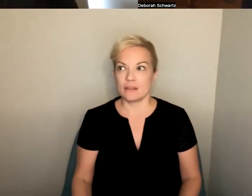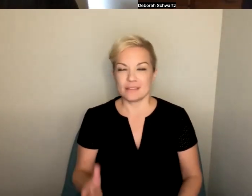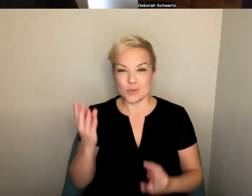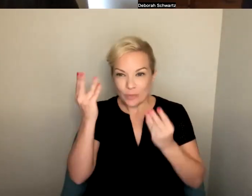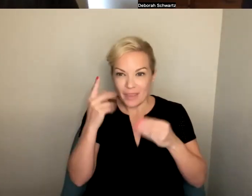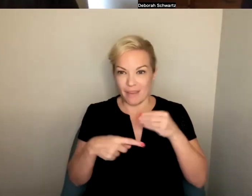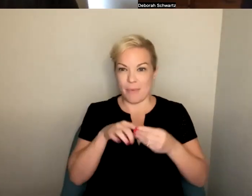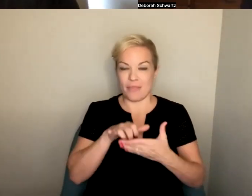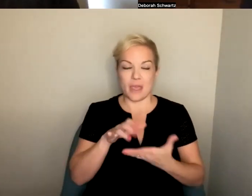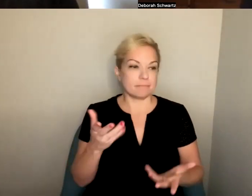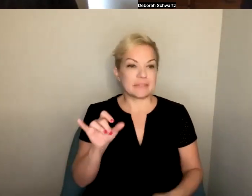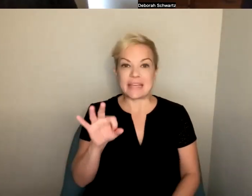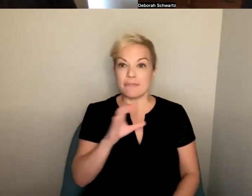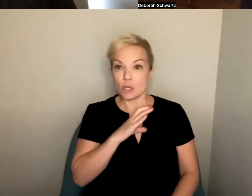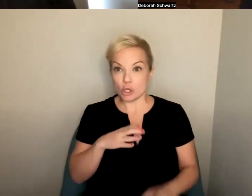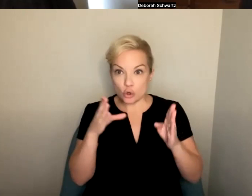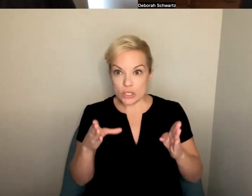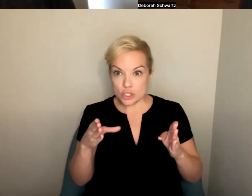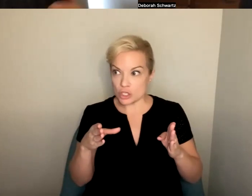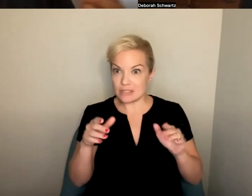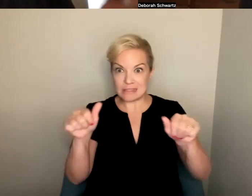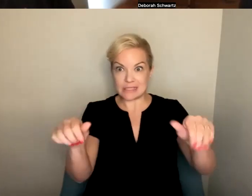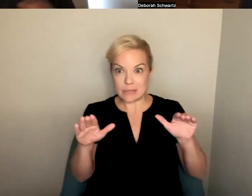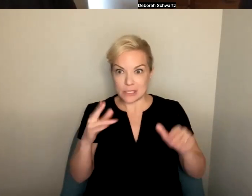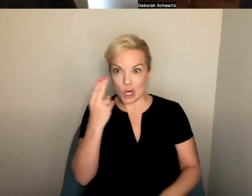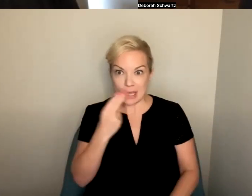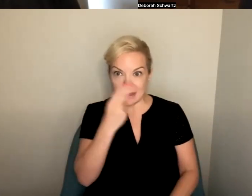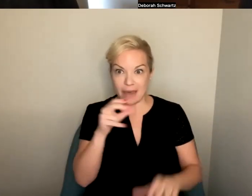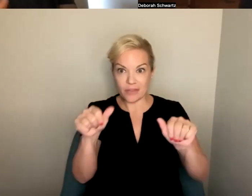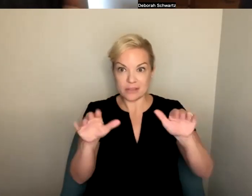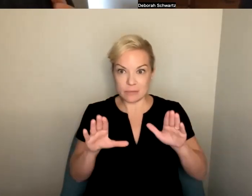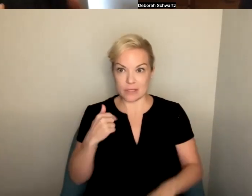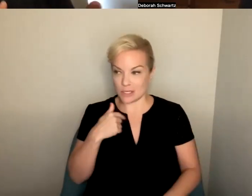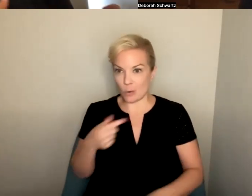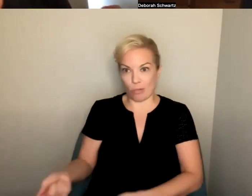in a a Christian Cemetery or a Catholic Cemetery or you know in all those ways and